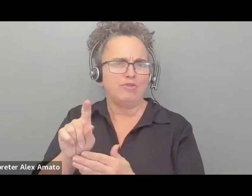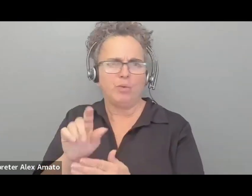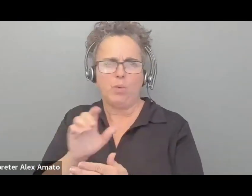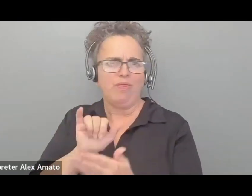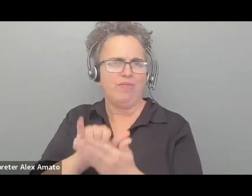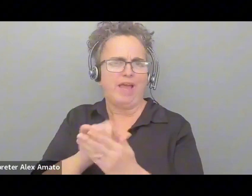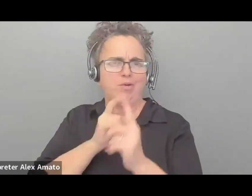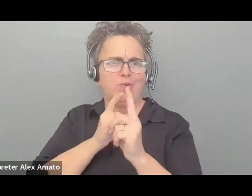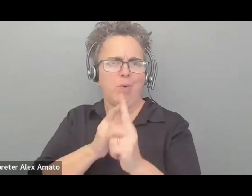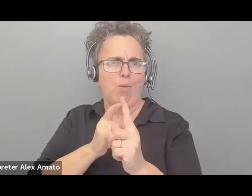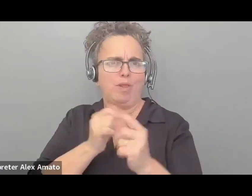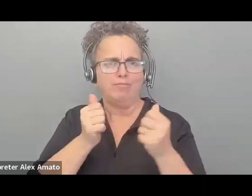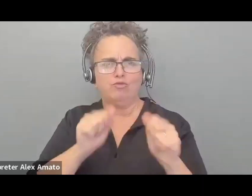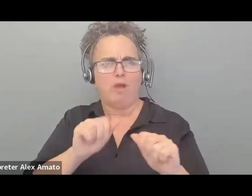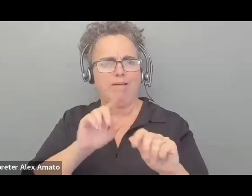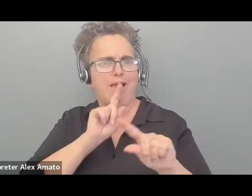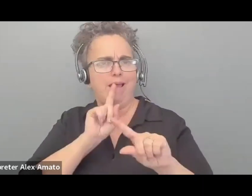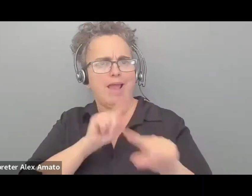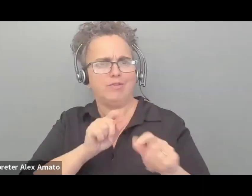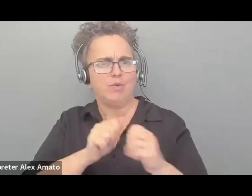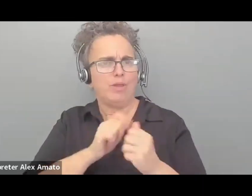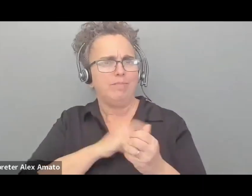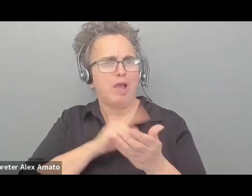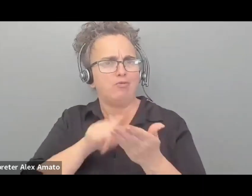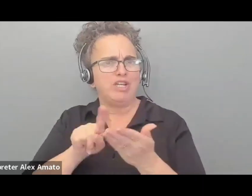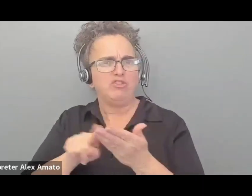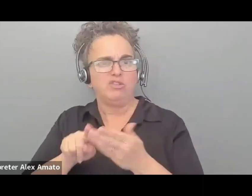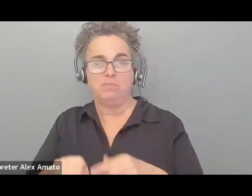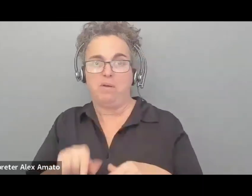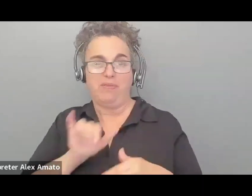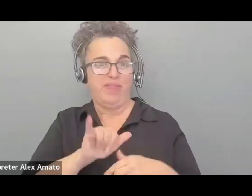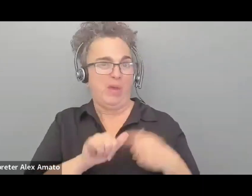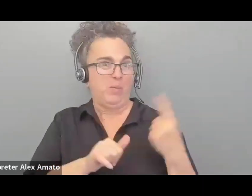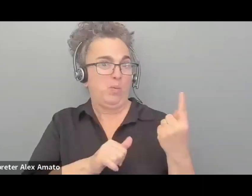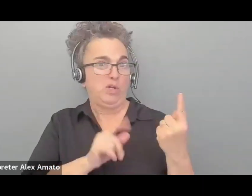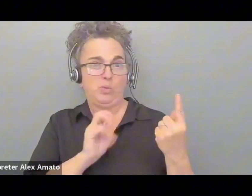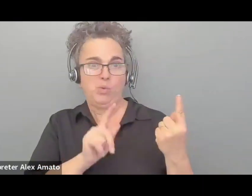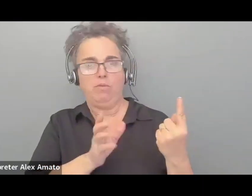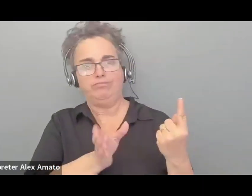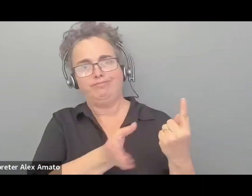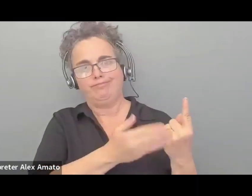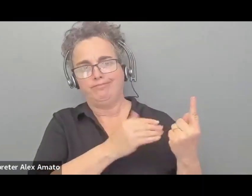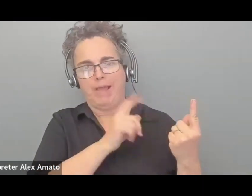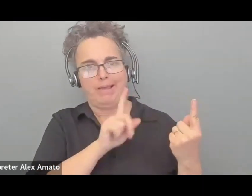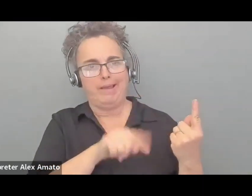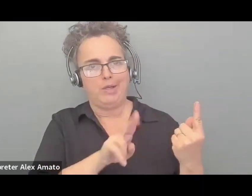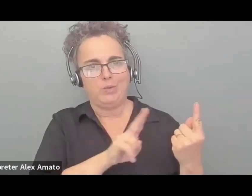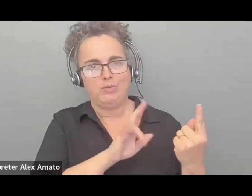but I can't use this one tool that I have. Oh but that tool's not gonna be accessible to this person